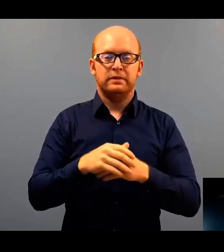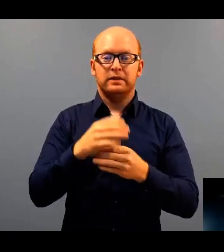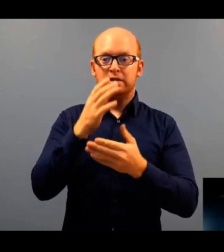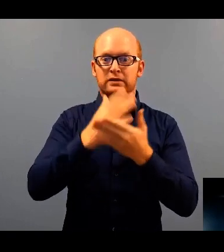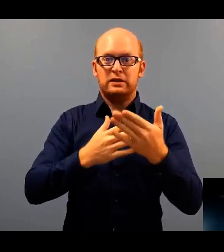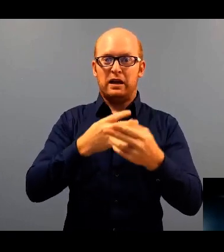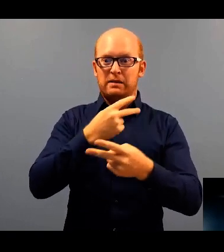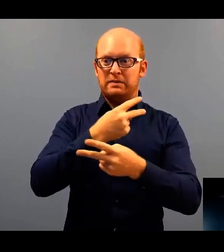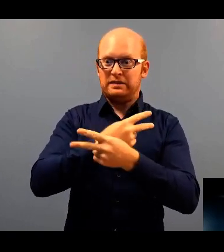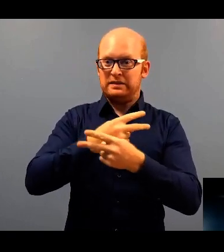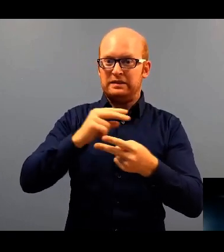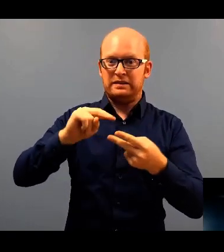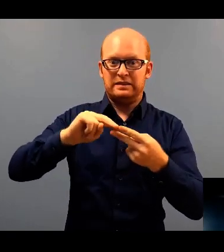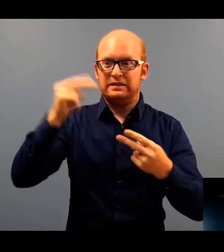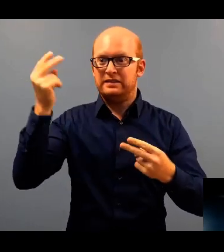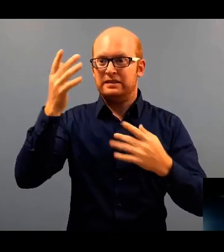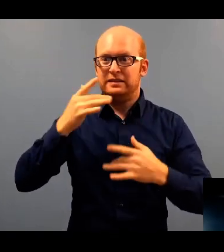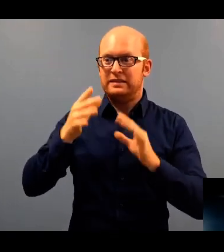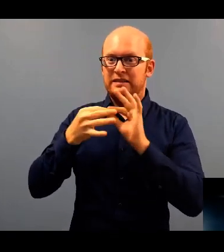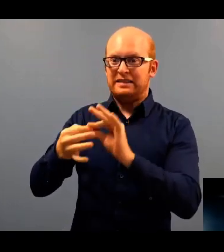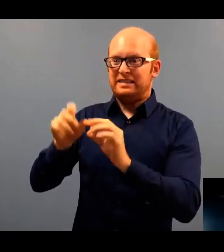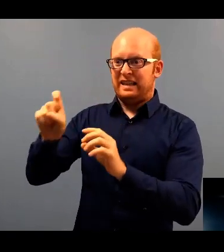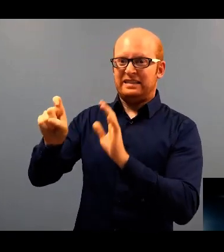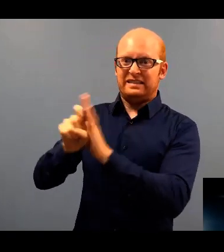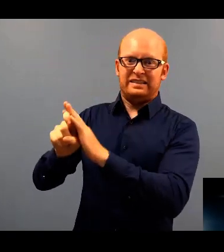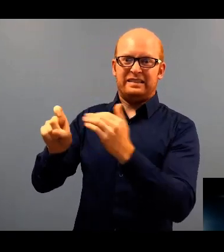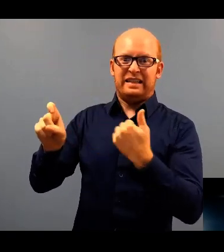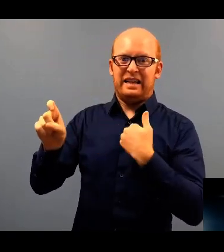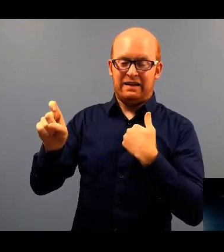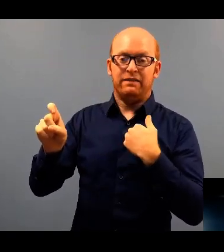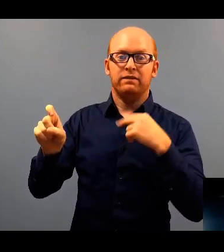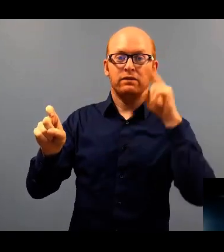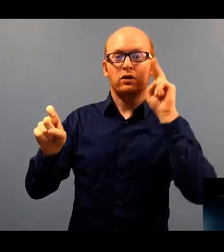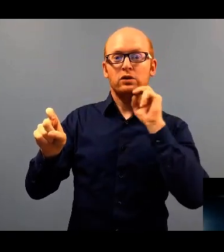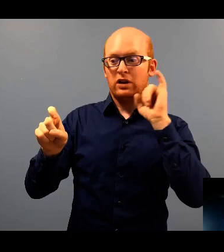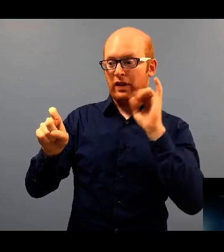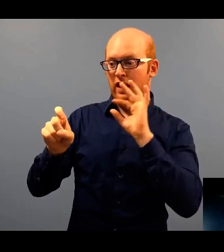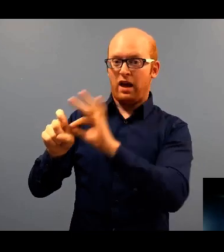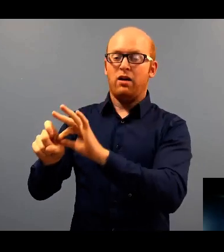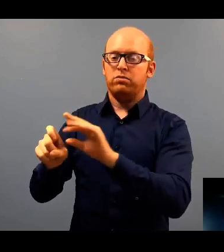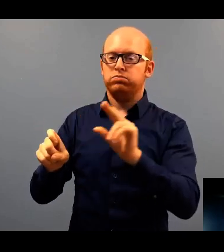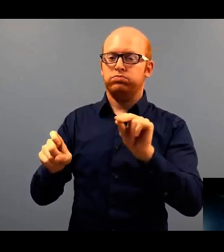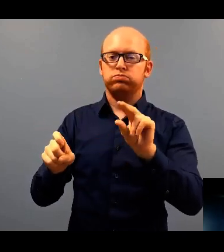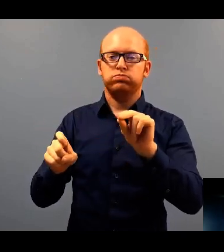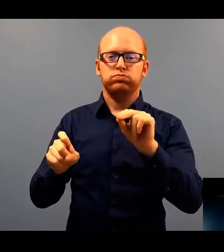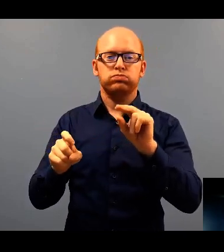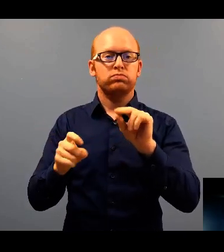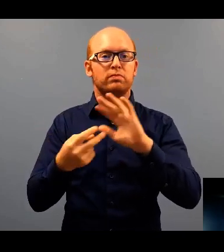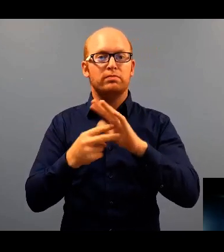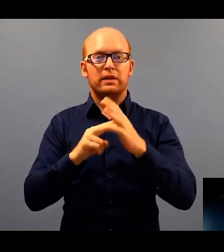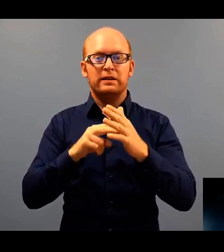Some genetic diseases are linked to genes on the X chromosome. Usher syndrome is not.